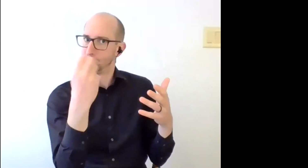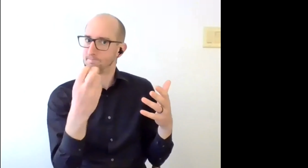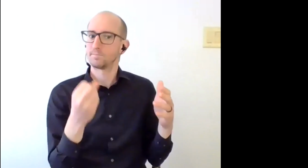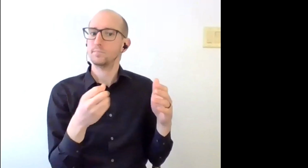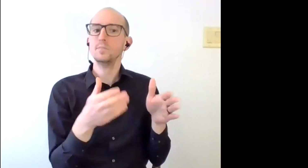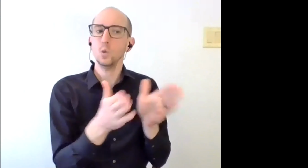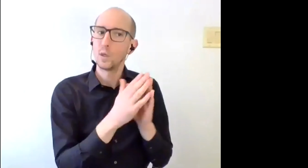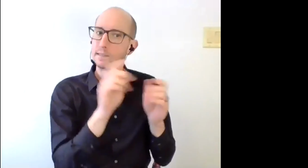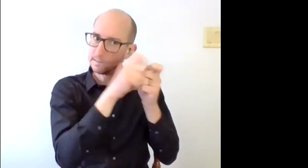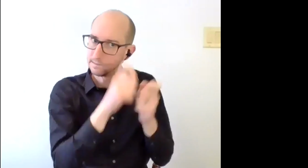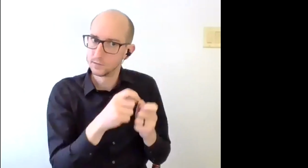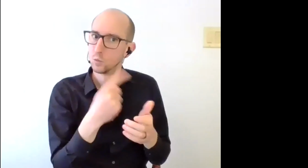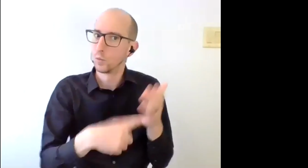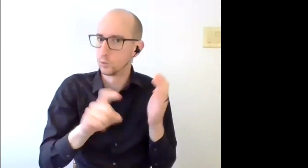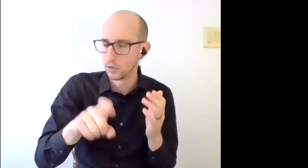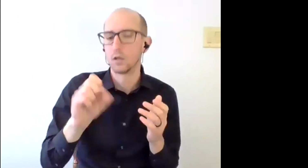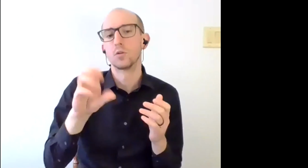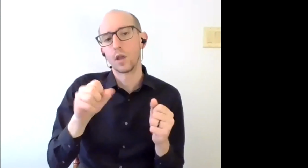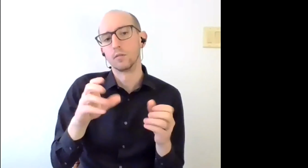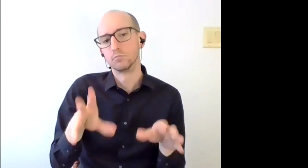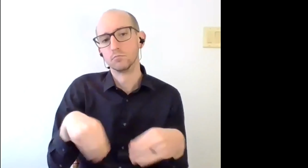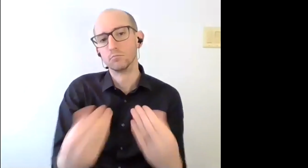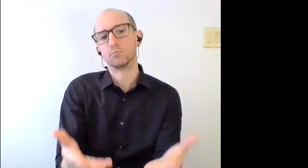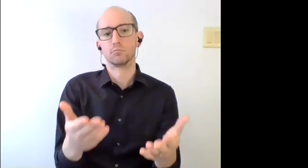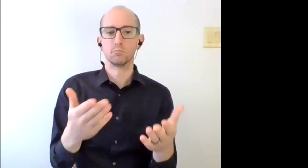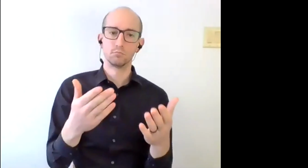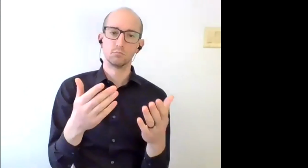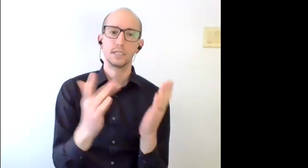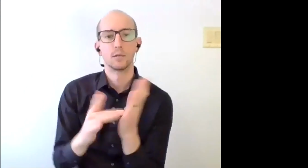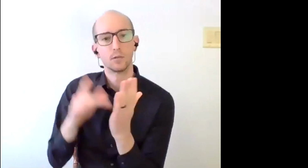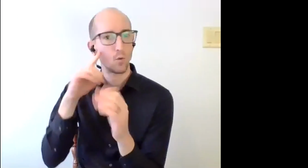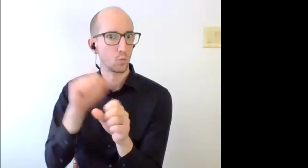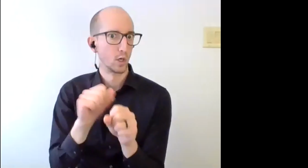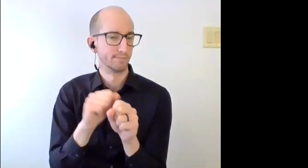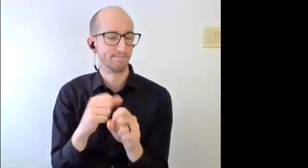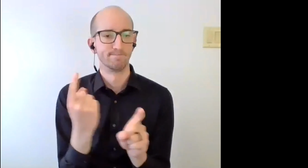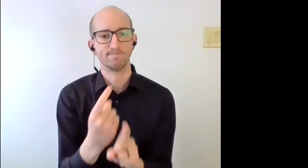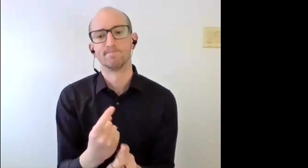that you work with your dean so we can get a list of those things and provide that information, that capability to